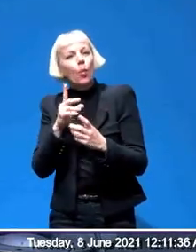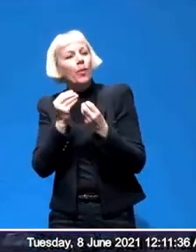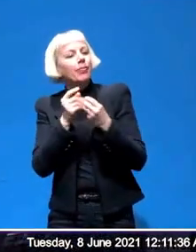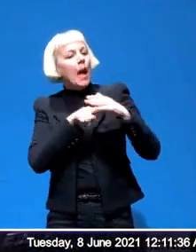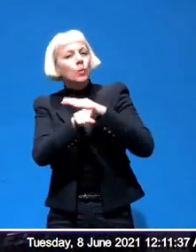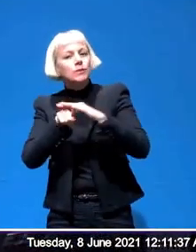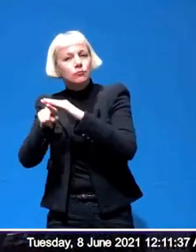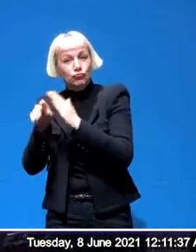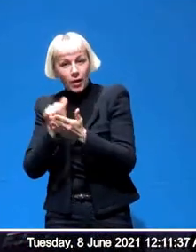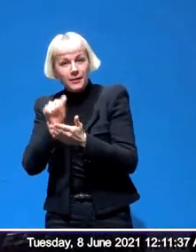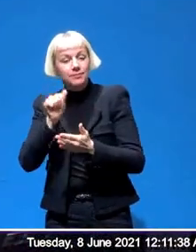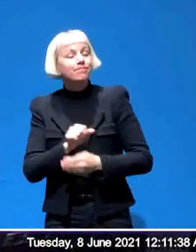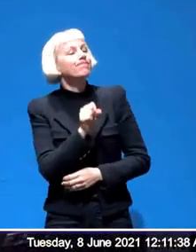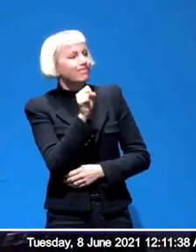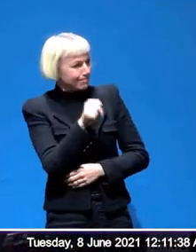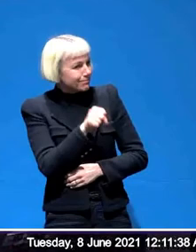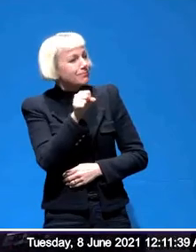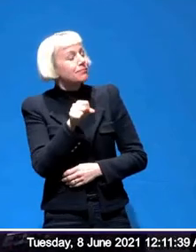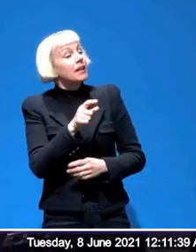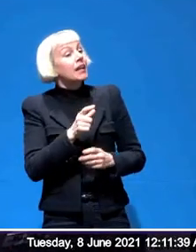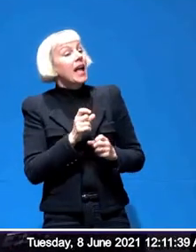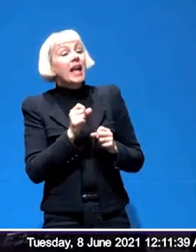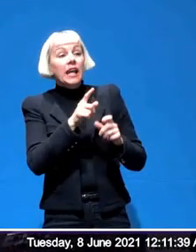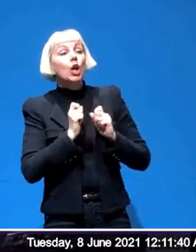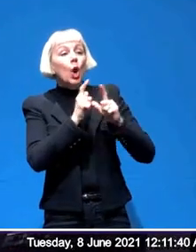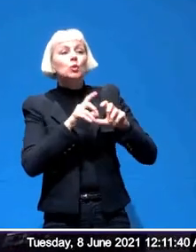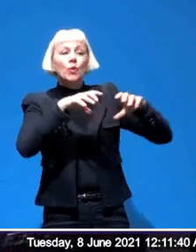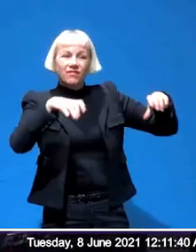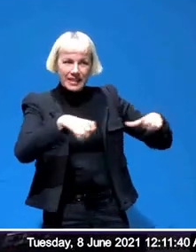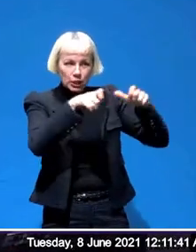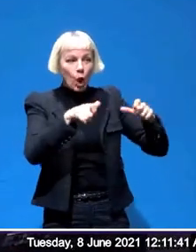goes there, there's a cafe near there that we always take him to,